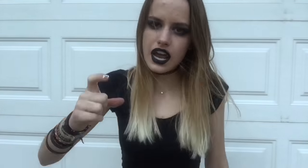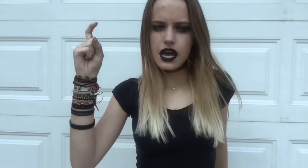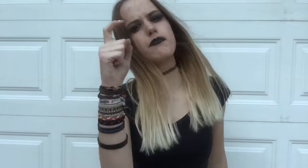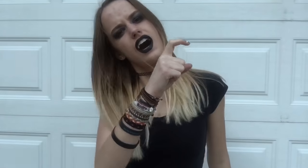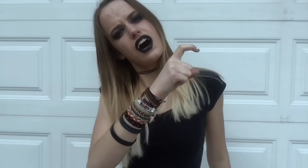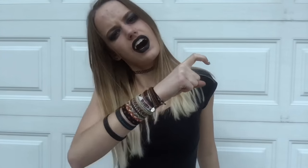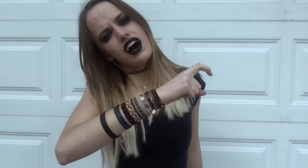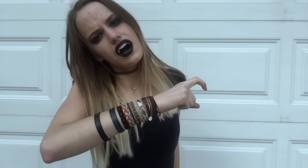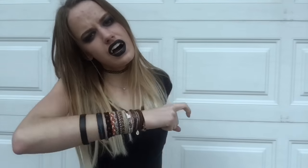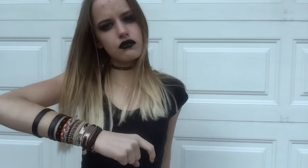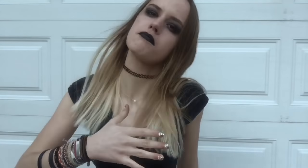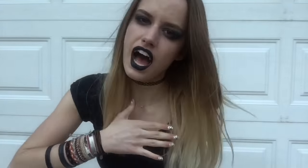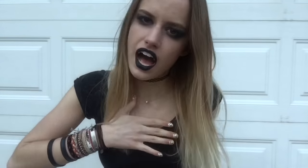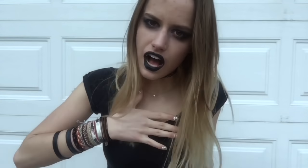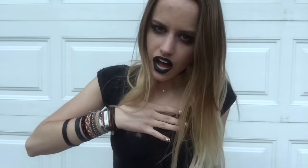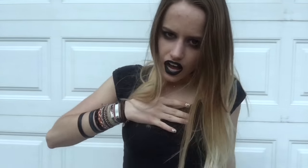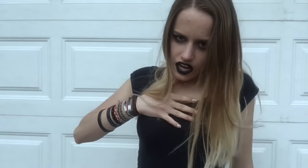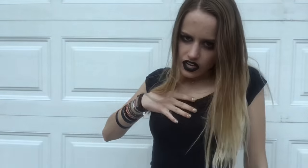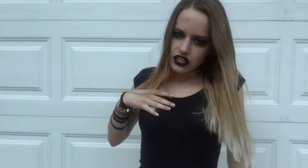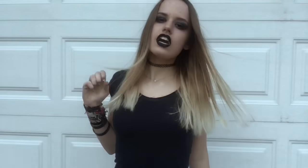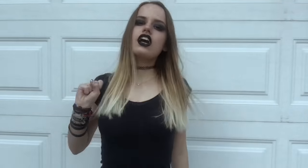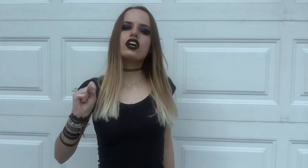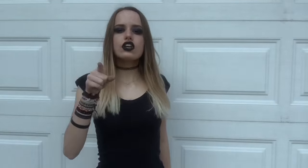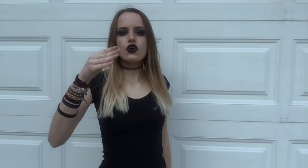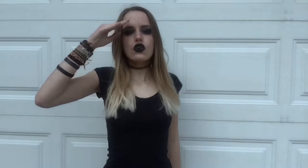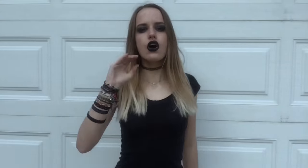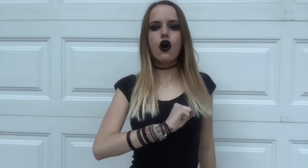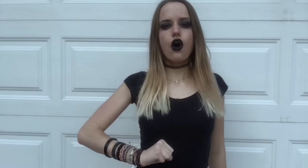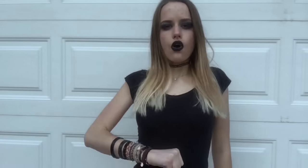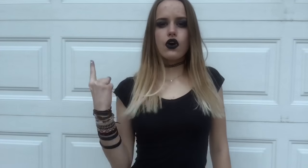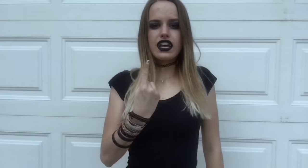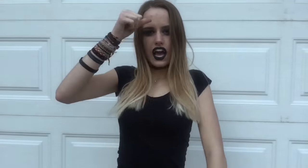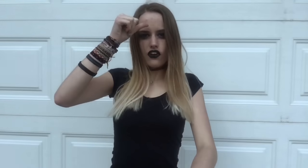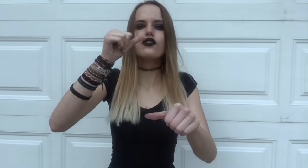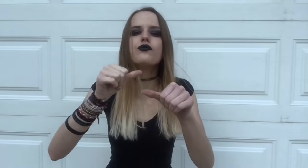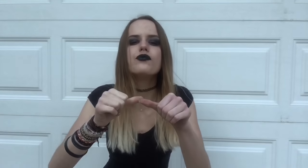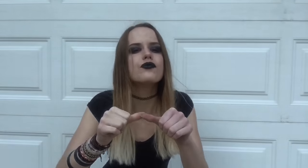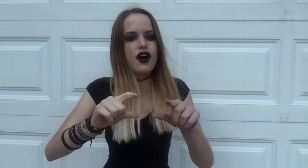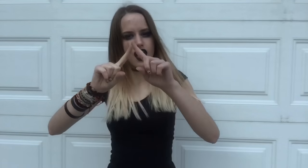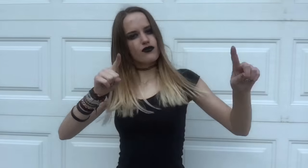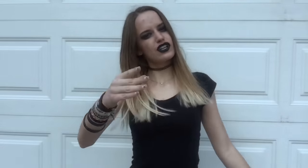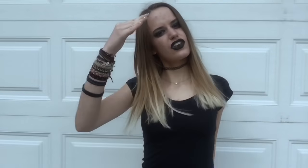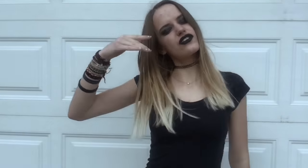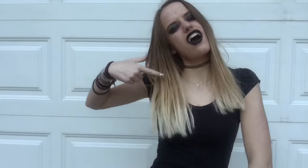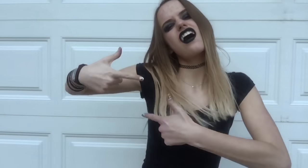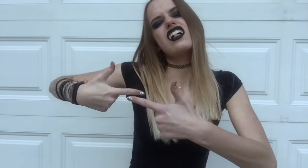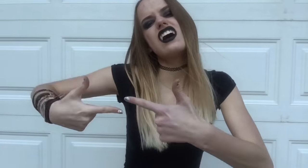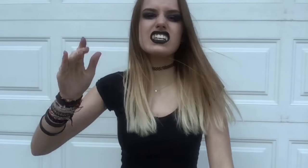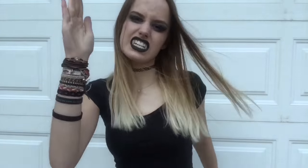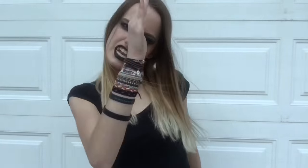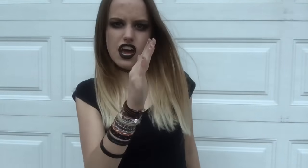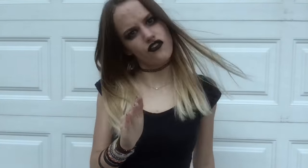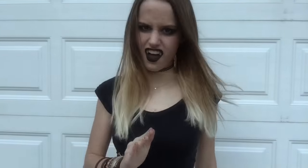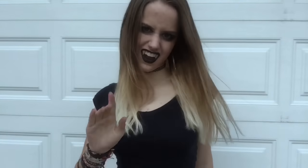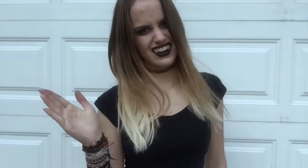It must be mine Heroes always get remembered, but you know legends never die